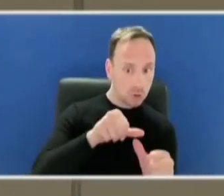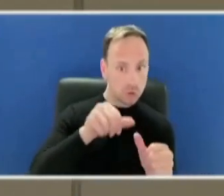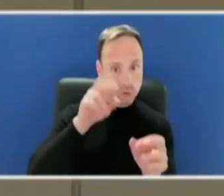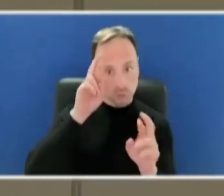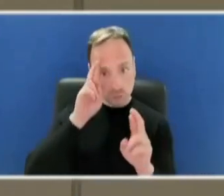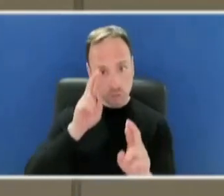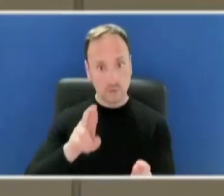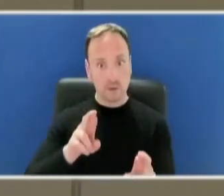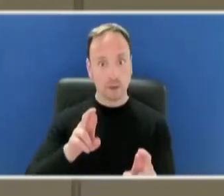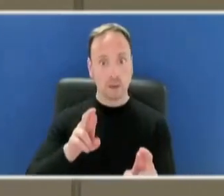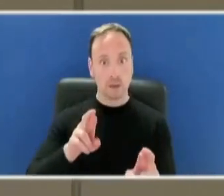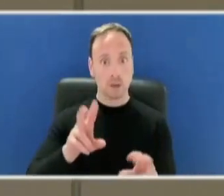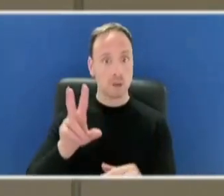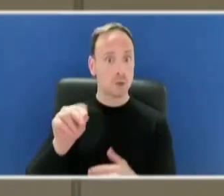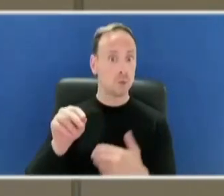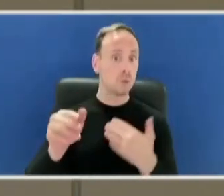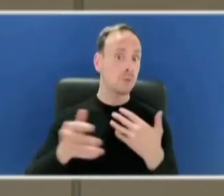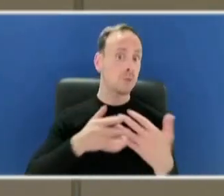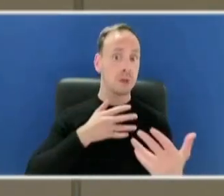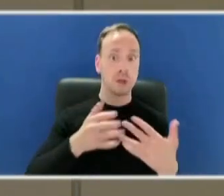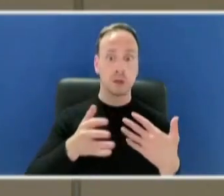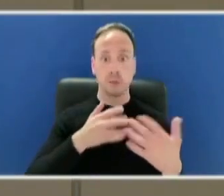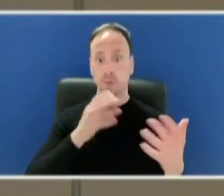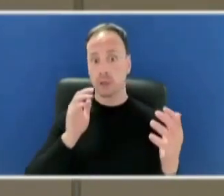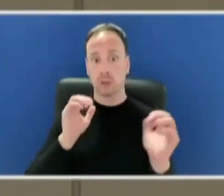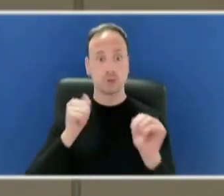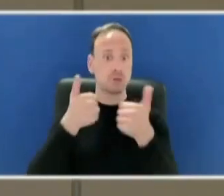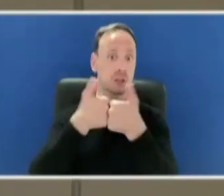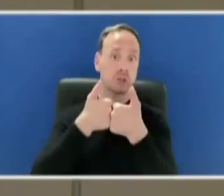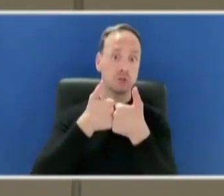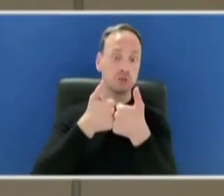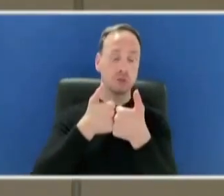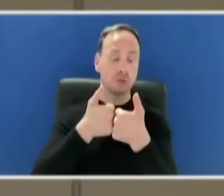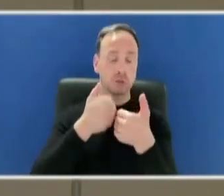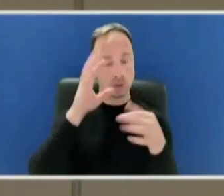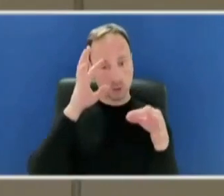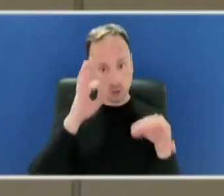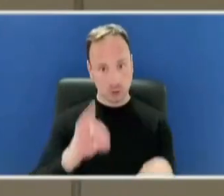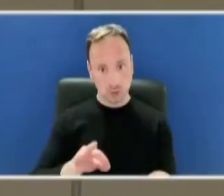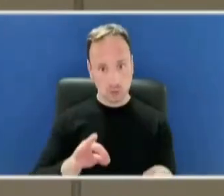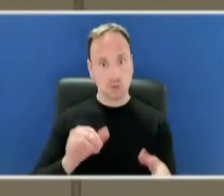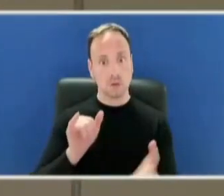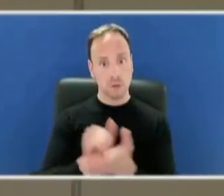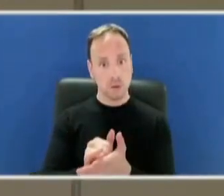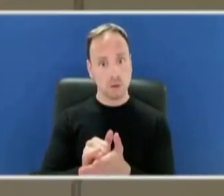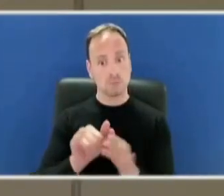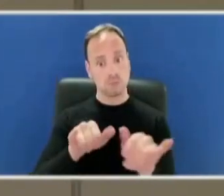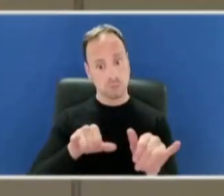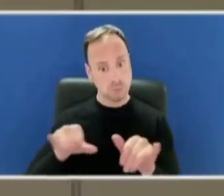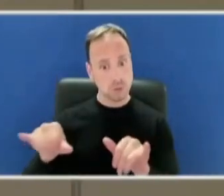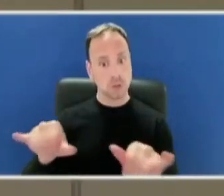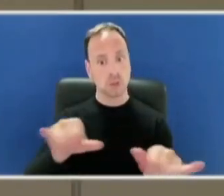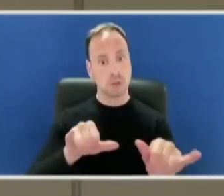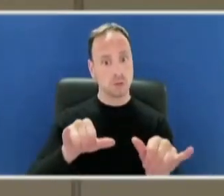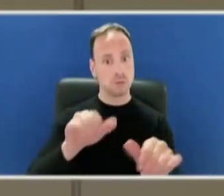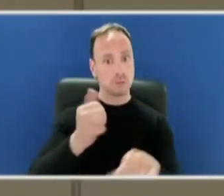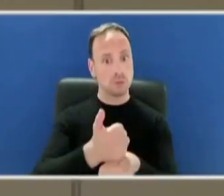no matter the the difficulty of the decision. That is the standard that we have. That's the standard we should have,